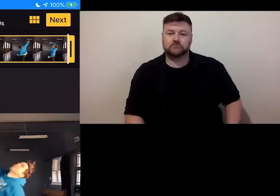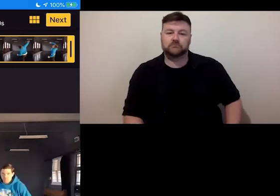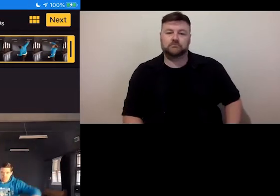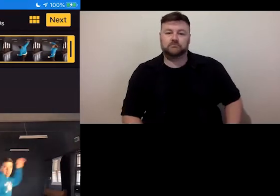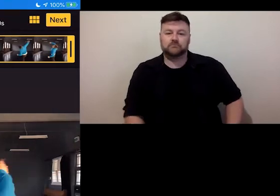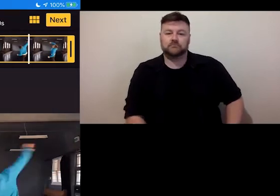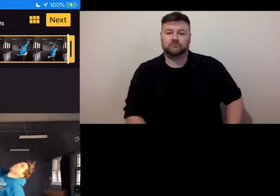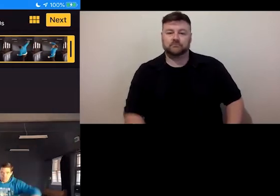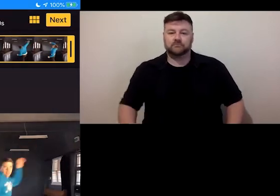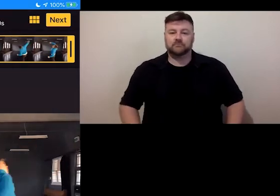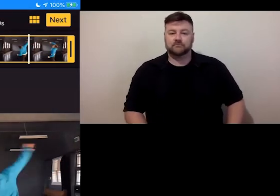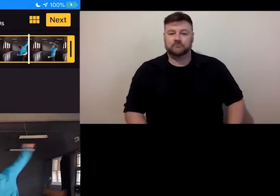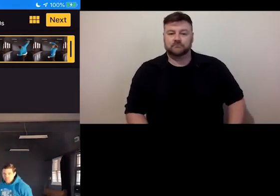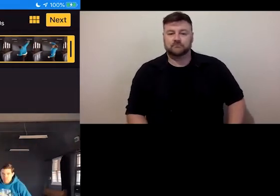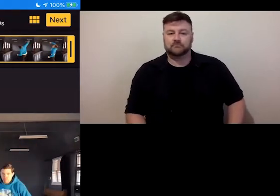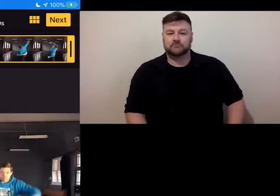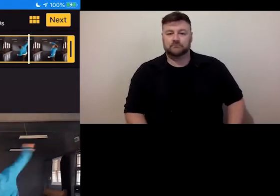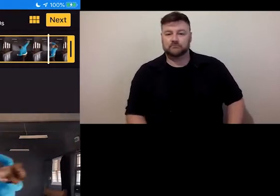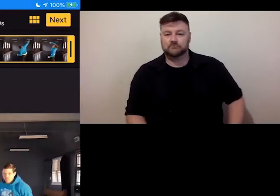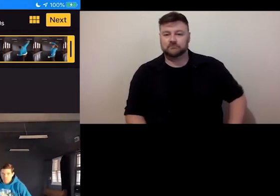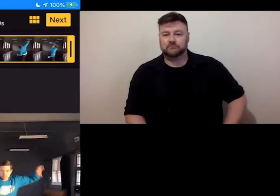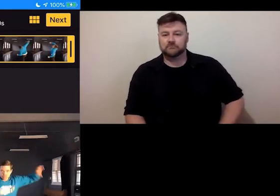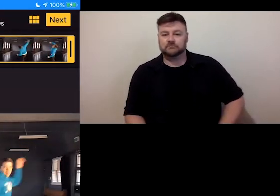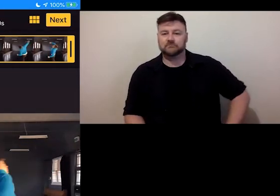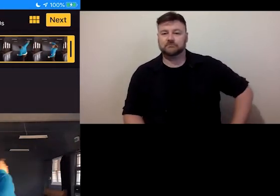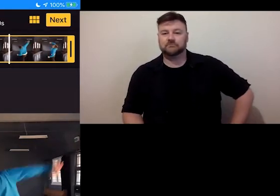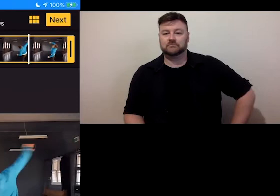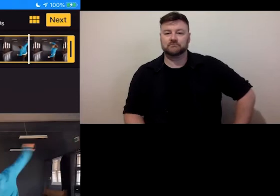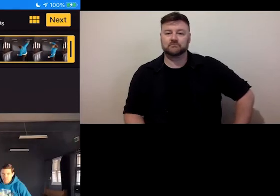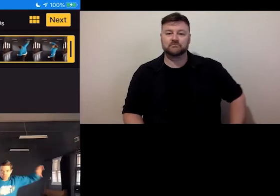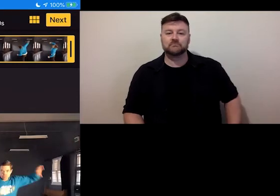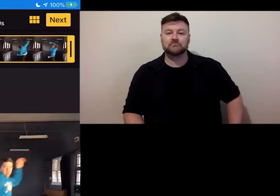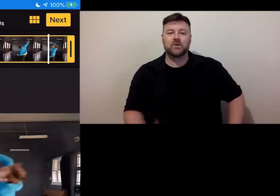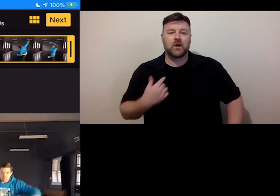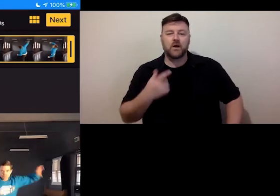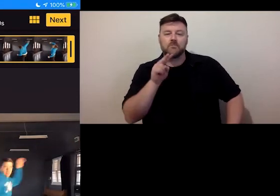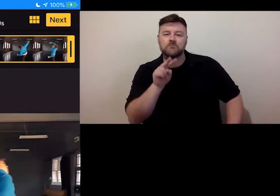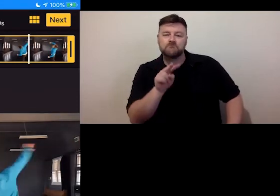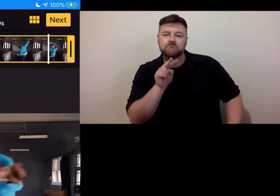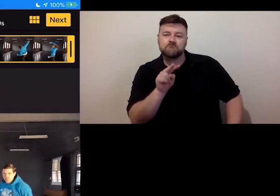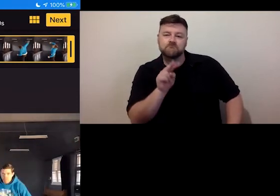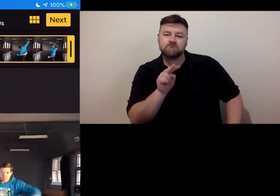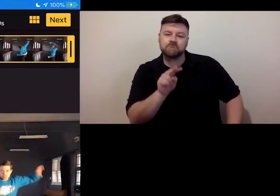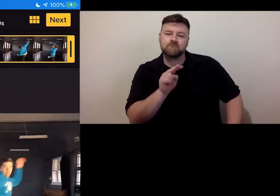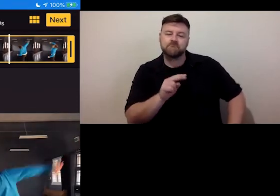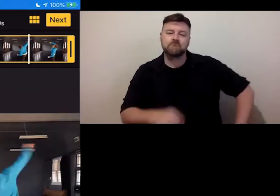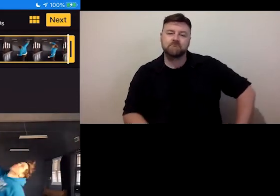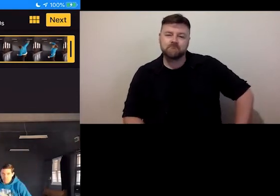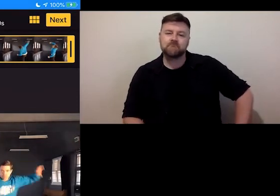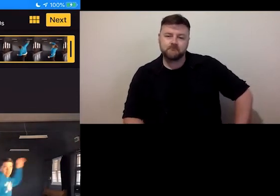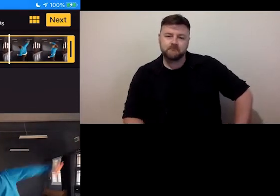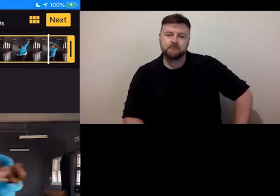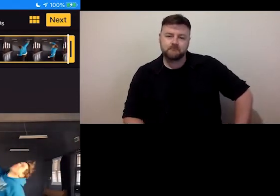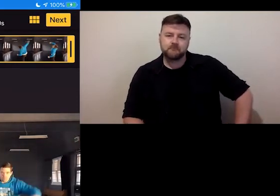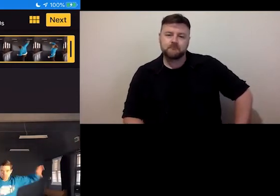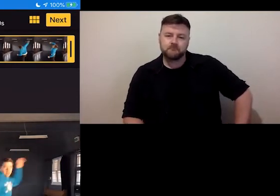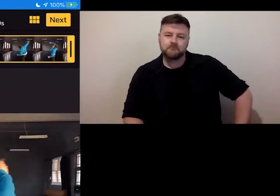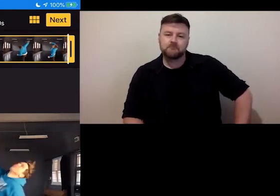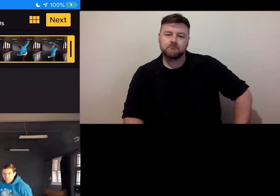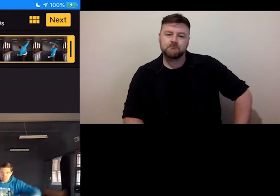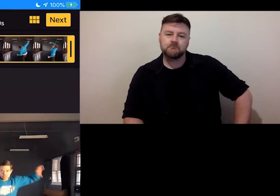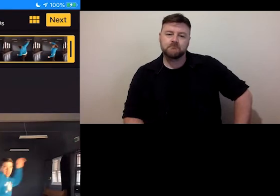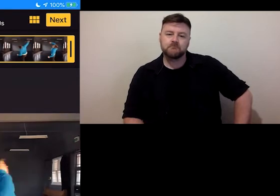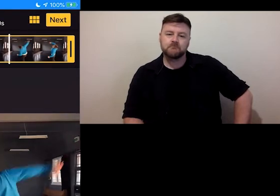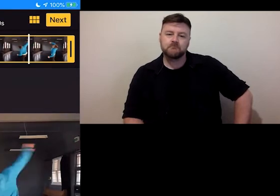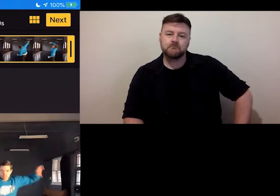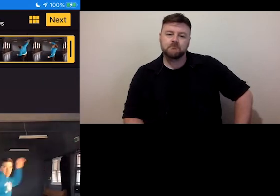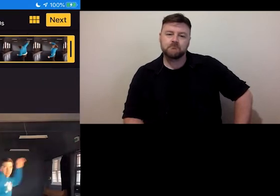So I'll watch it for a while... and I'll think, "It's a GIF, but is it a